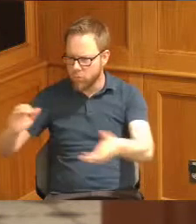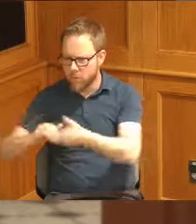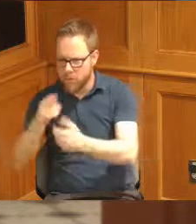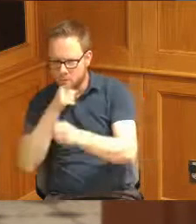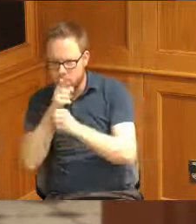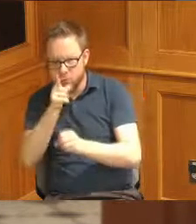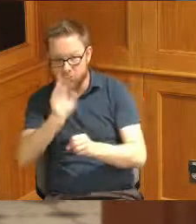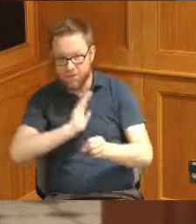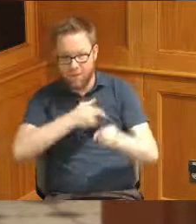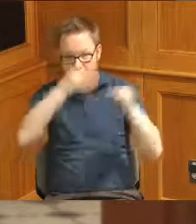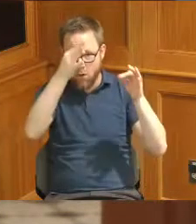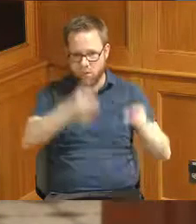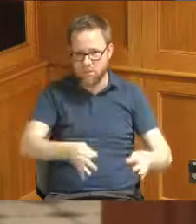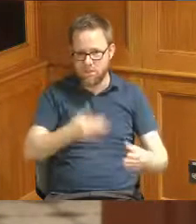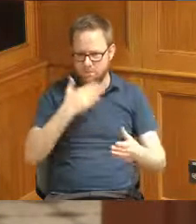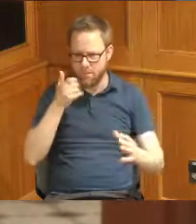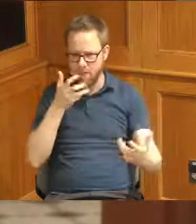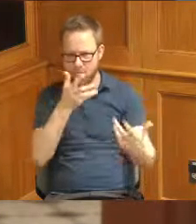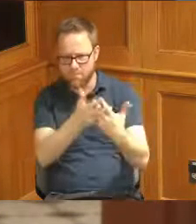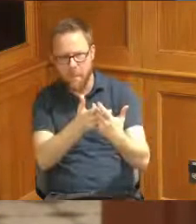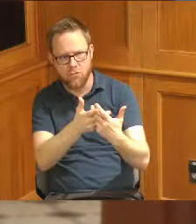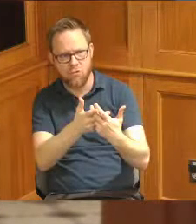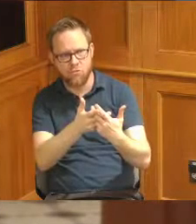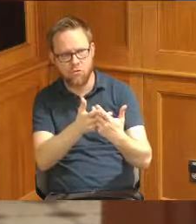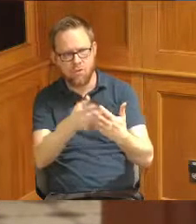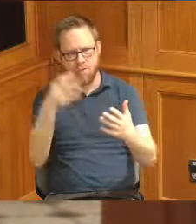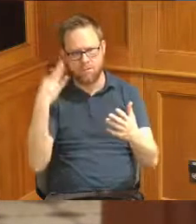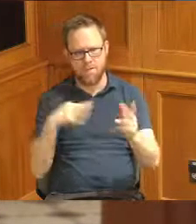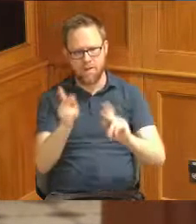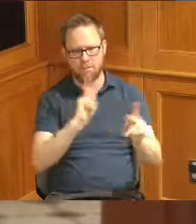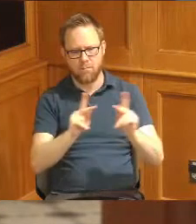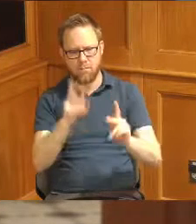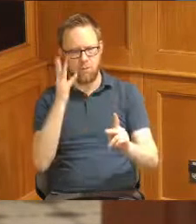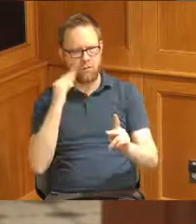that are experiencing homelessness and last week I came in front of you to tell you about some of